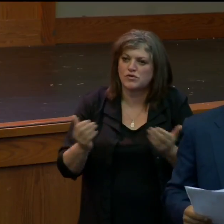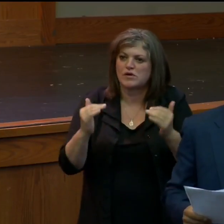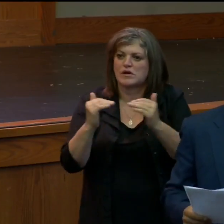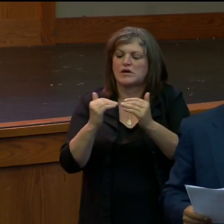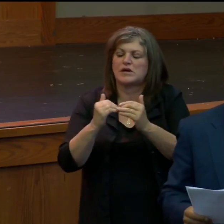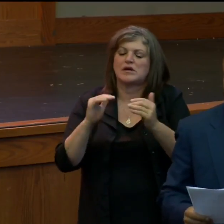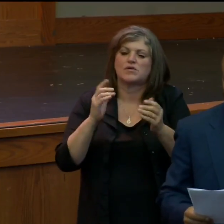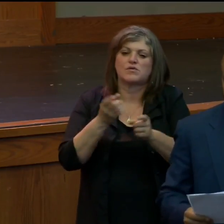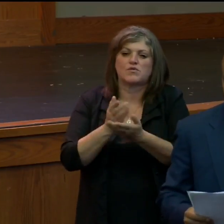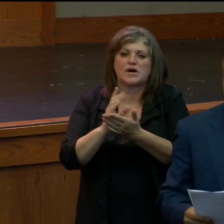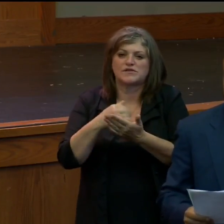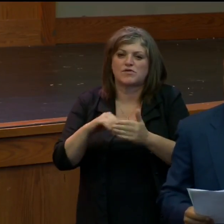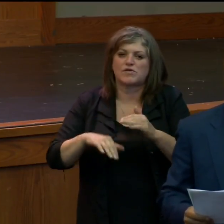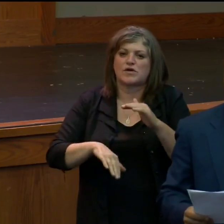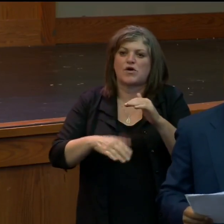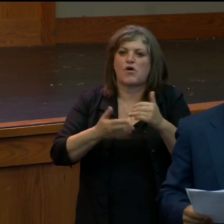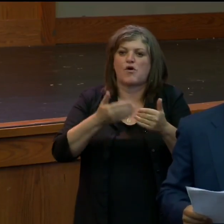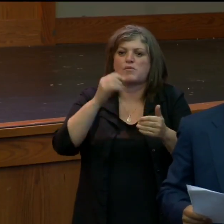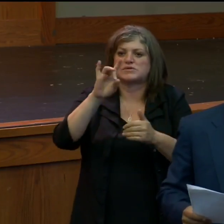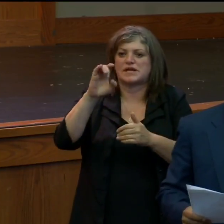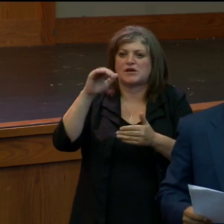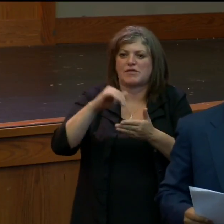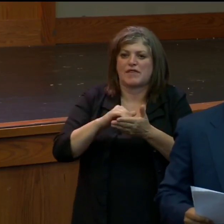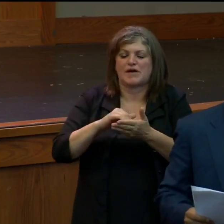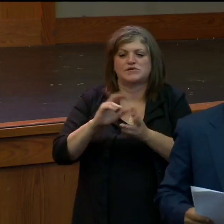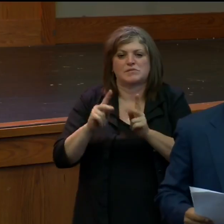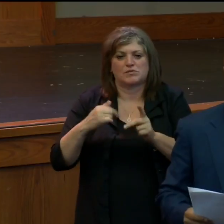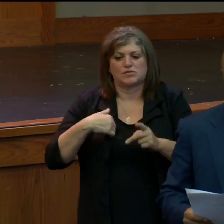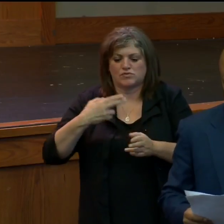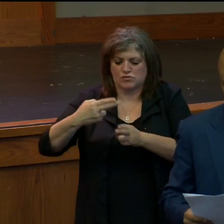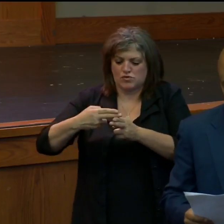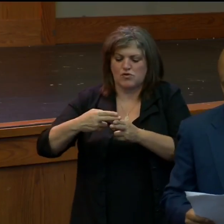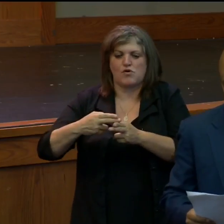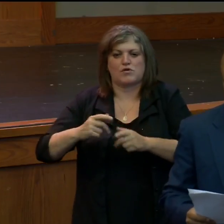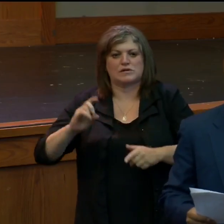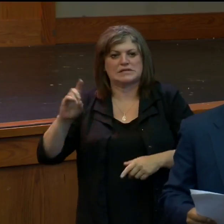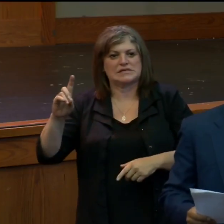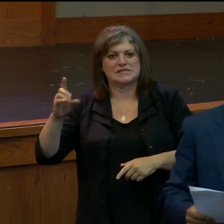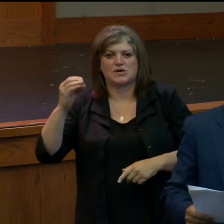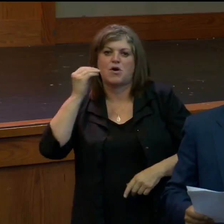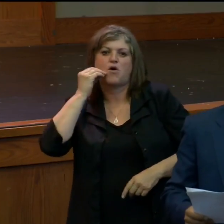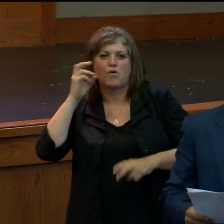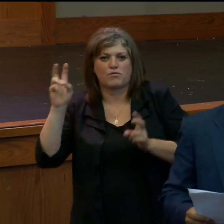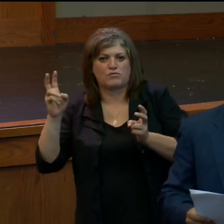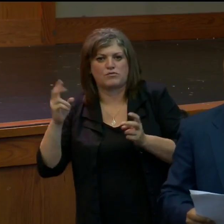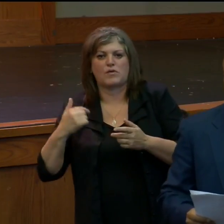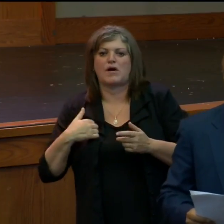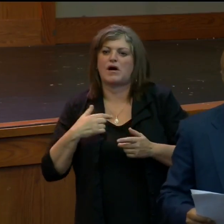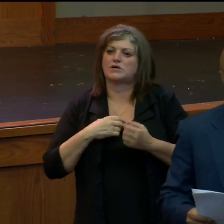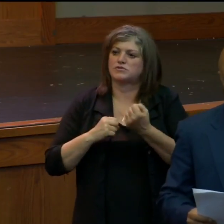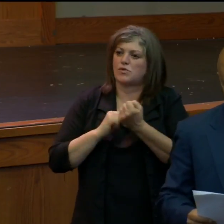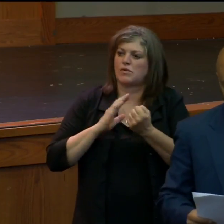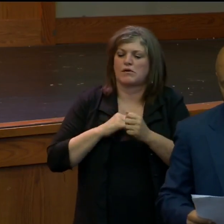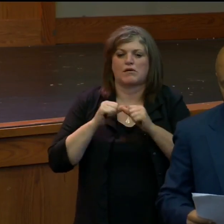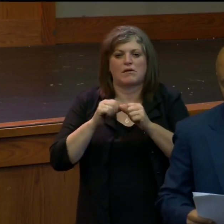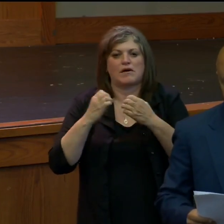800,000 RESIDENTS WHO CALL THE DISTRICT OF COLUMBIA HOME. I FULLY SUPPORT OUR ONGOING EFFORTS TO ACHIEVE STATEHOOD FOR